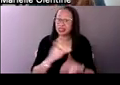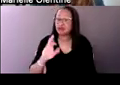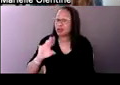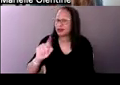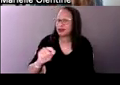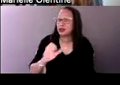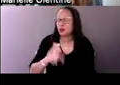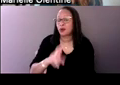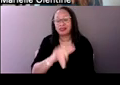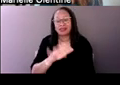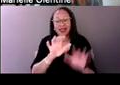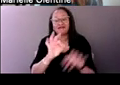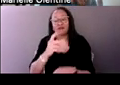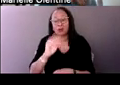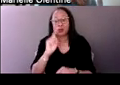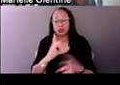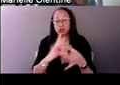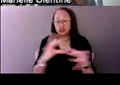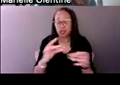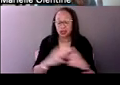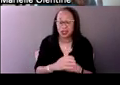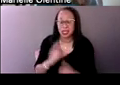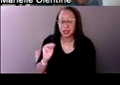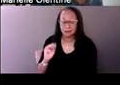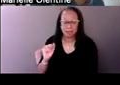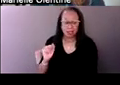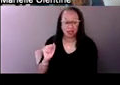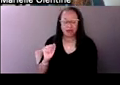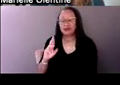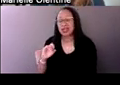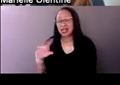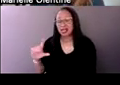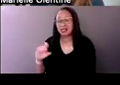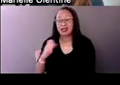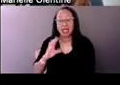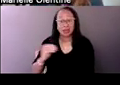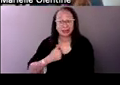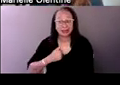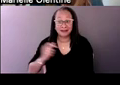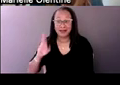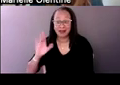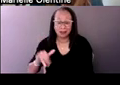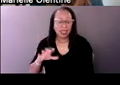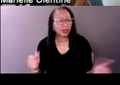would be suitable or useful for our project.